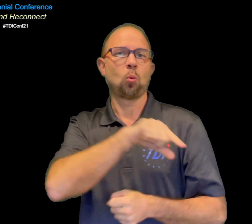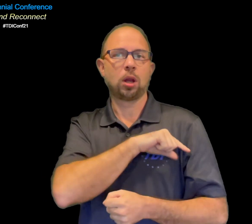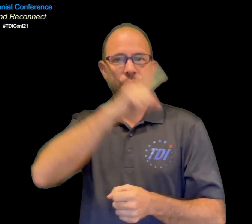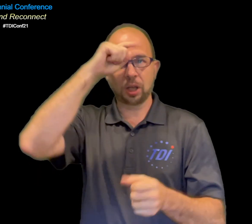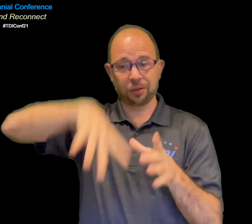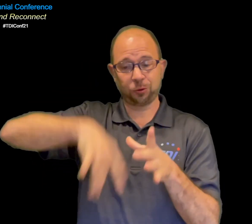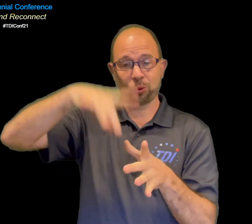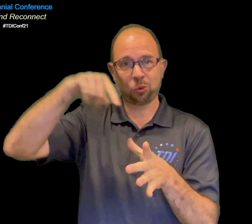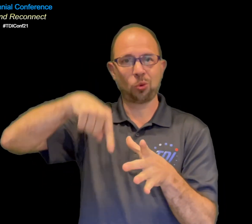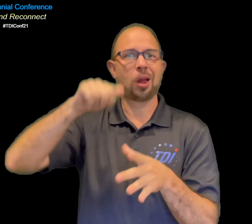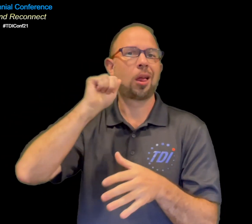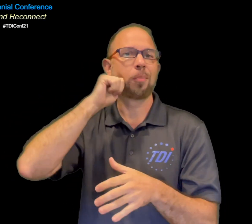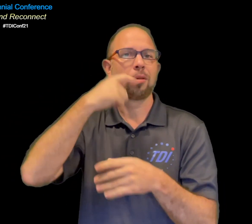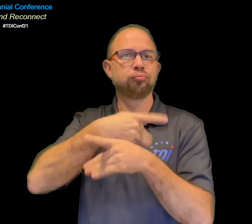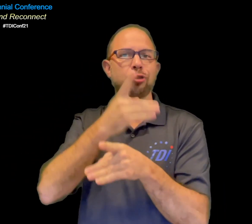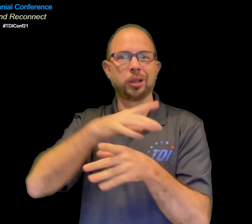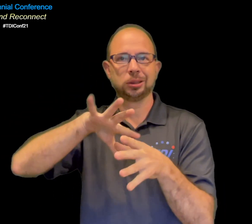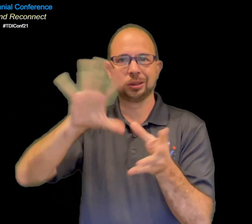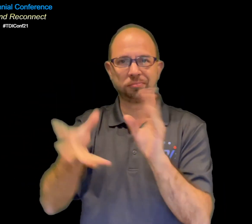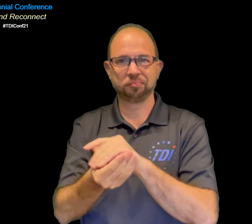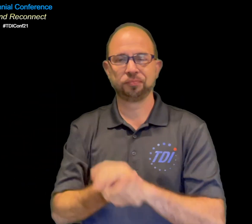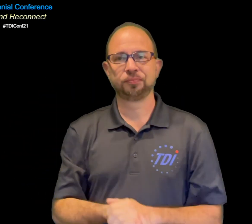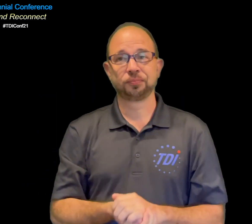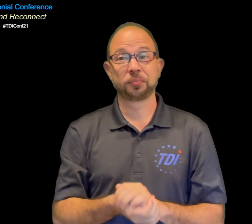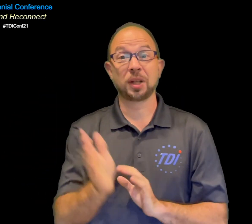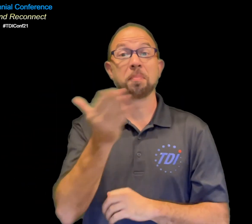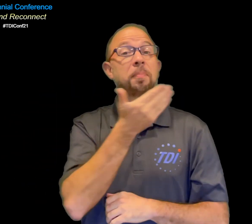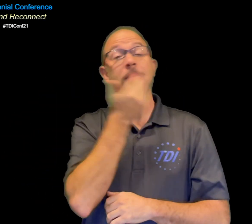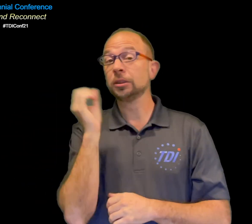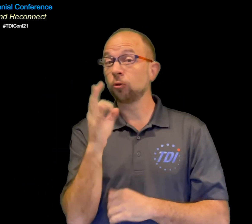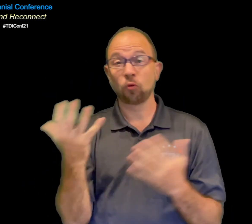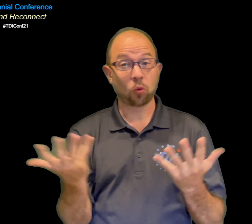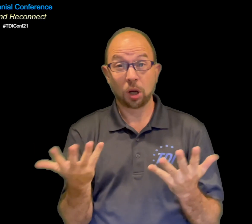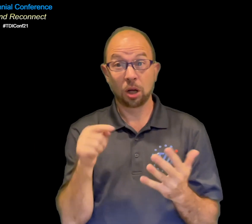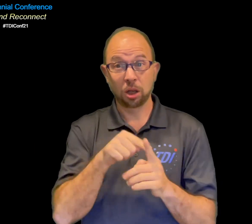can qualify for a drawing to receive free Apple products. But best of all,